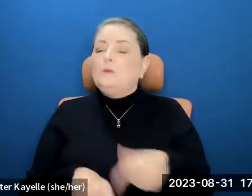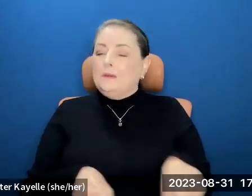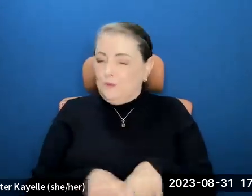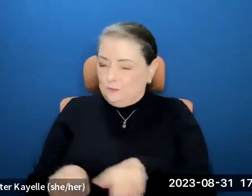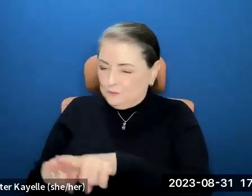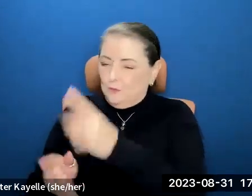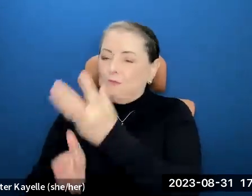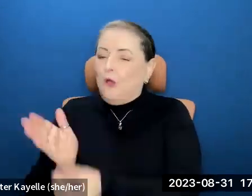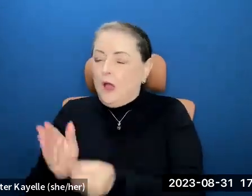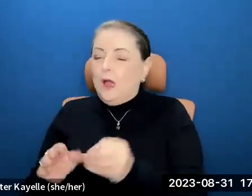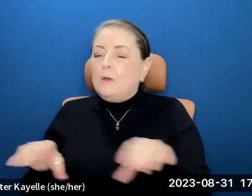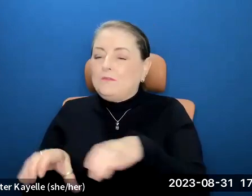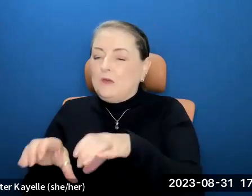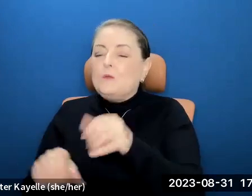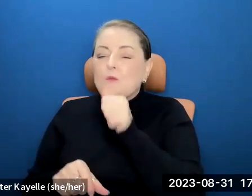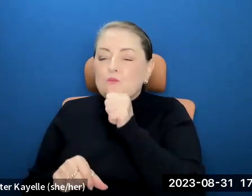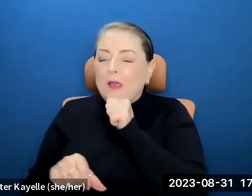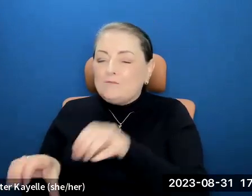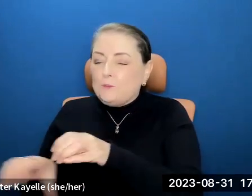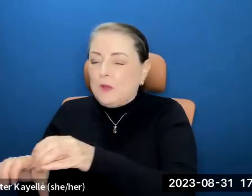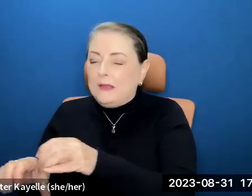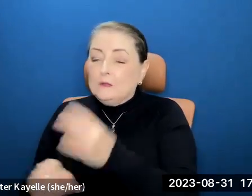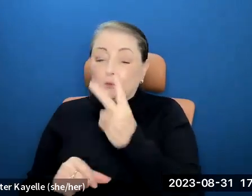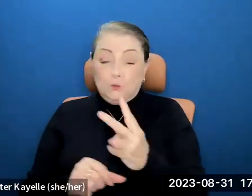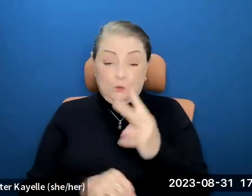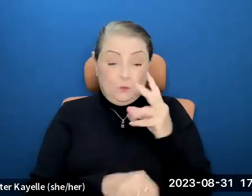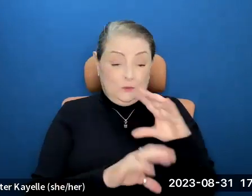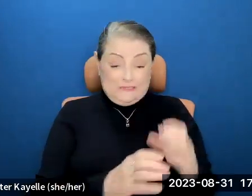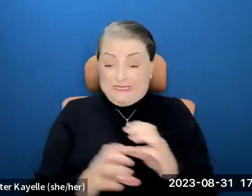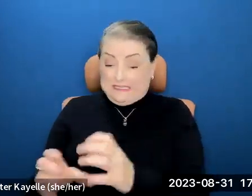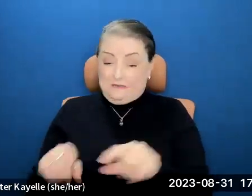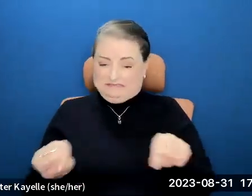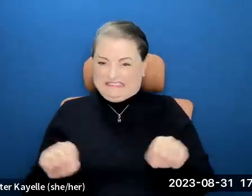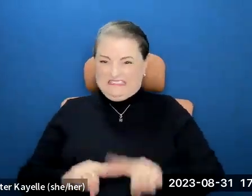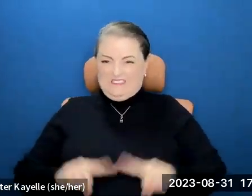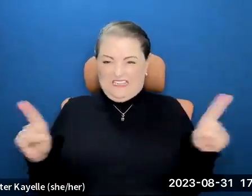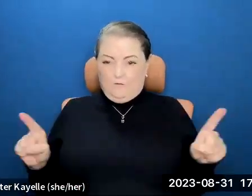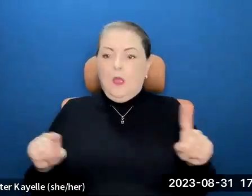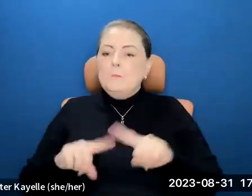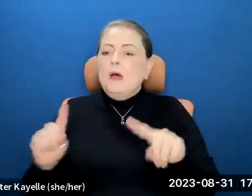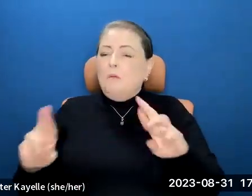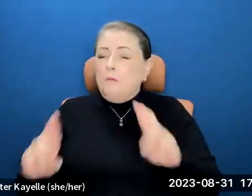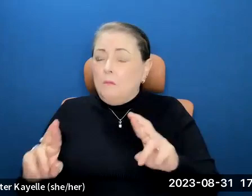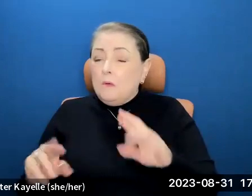providers to private practices our two settings are are different but hopefully the aacs will